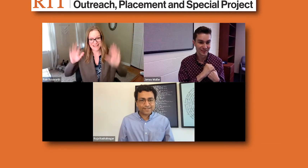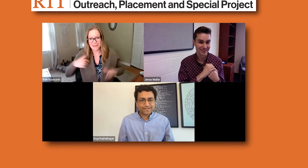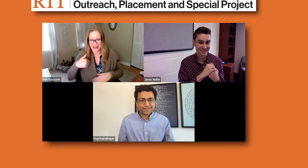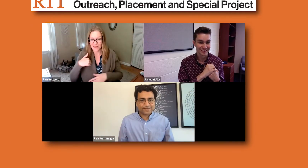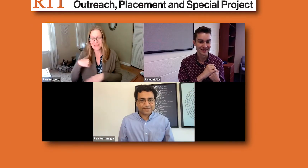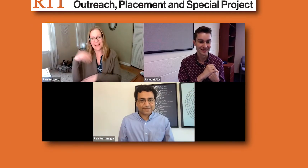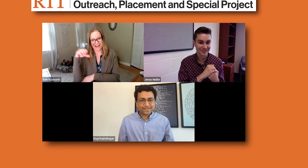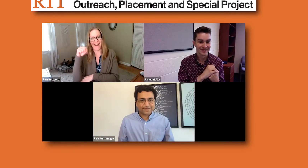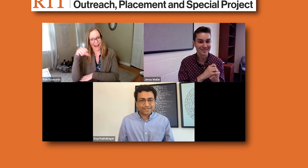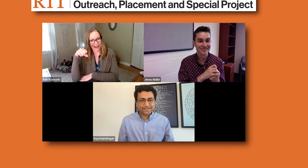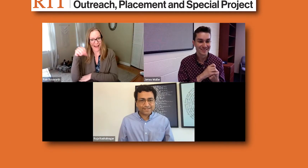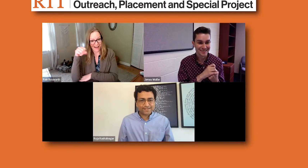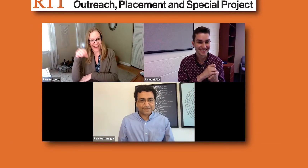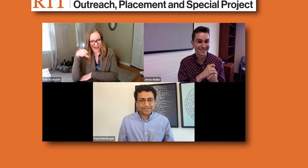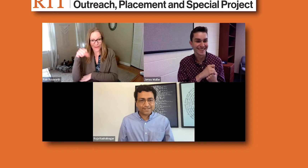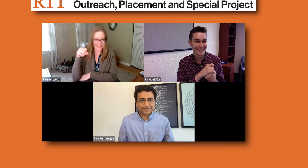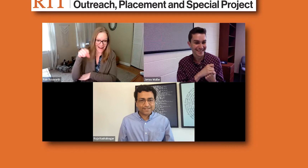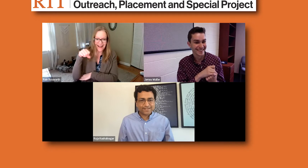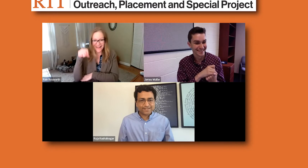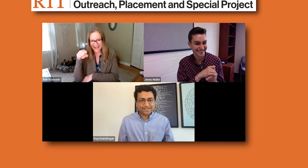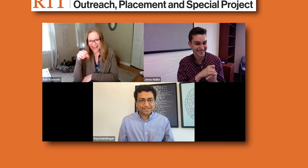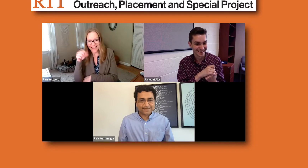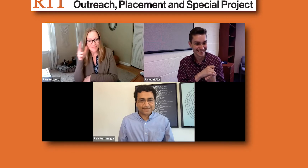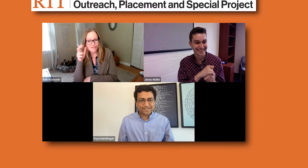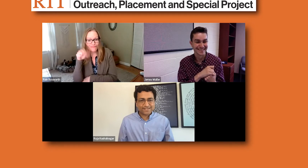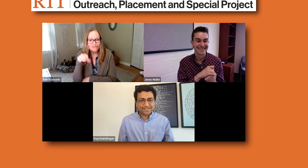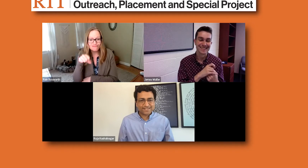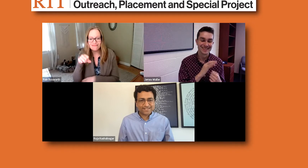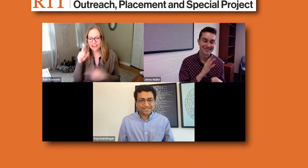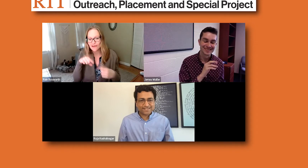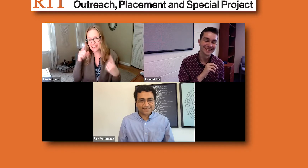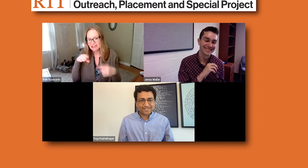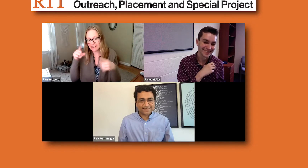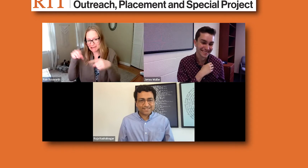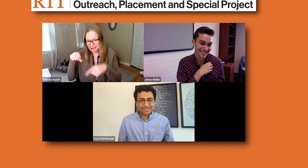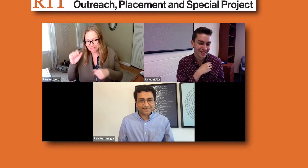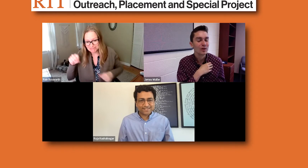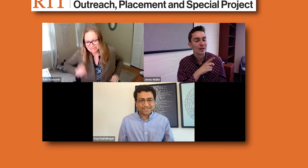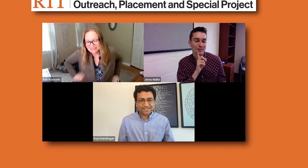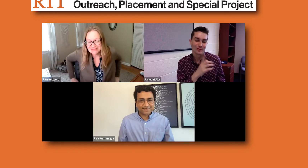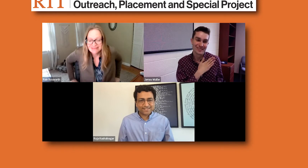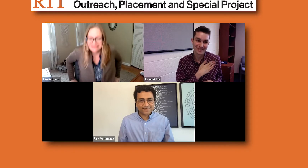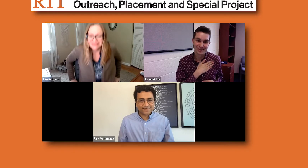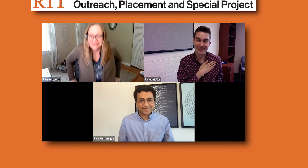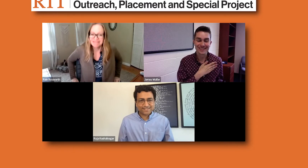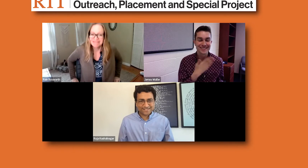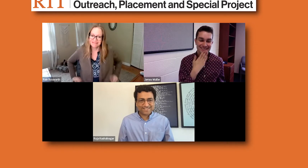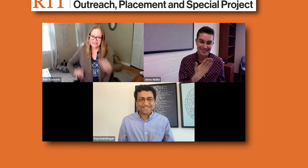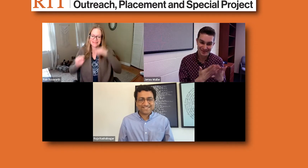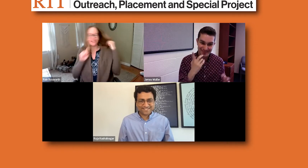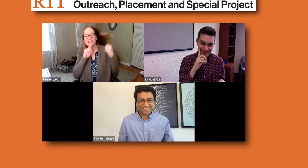Raina saying, thank you so much for this conversation. I'm over here nodding along and listening to everything that you all are saying in agreement.